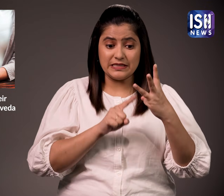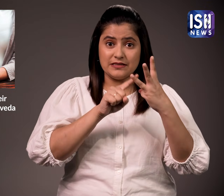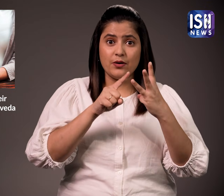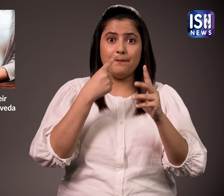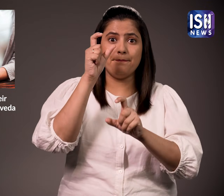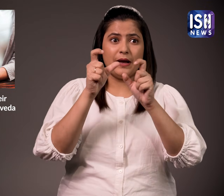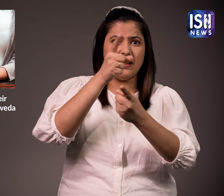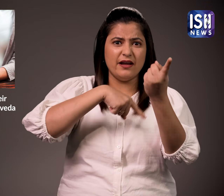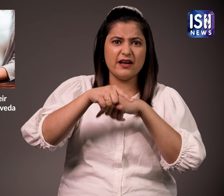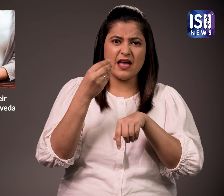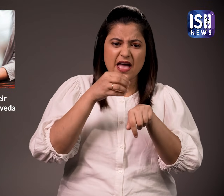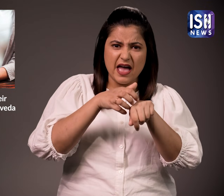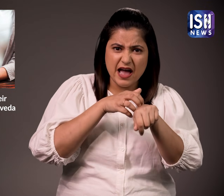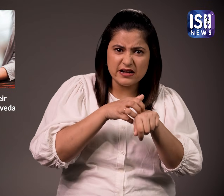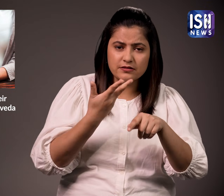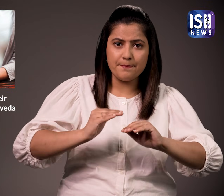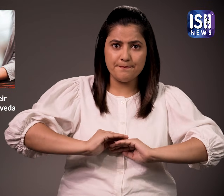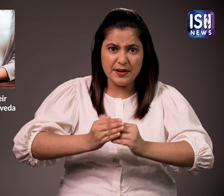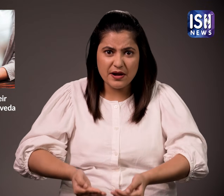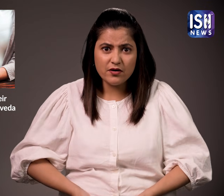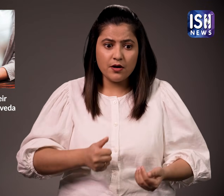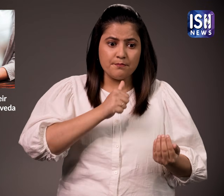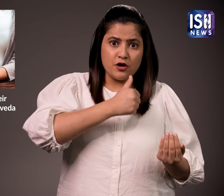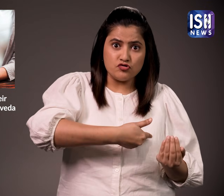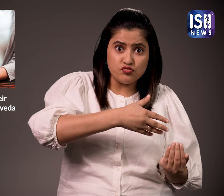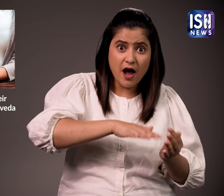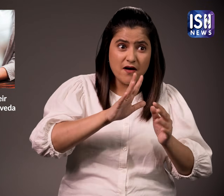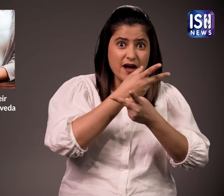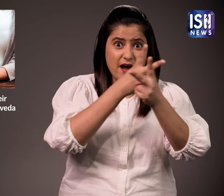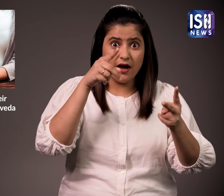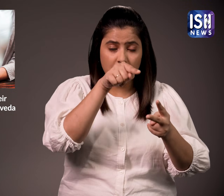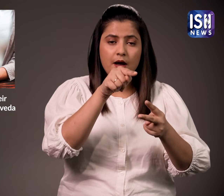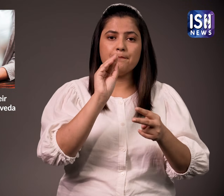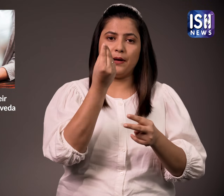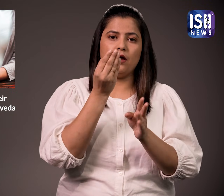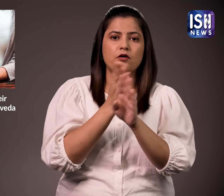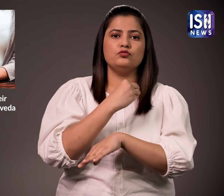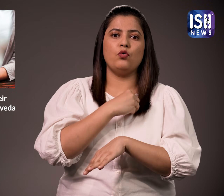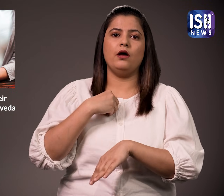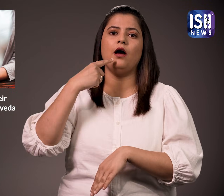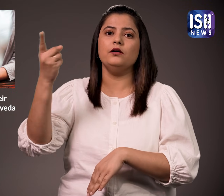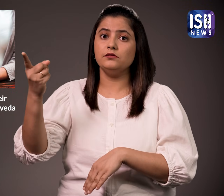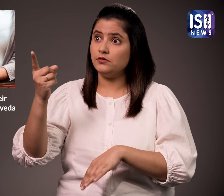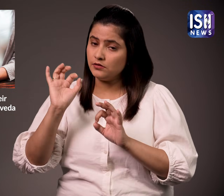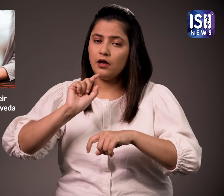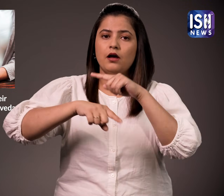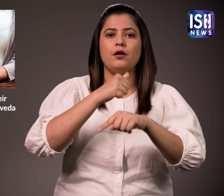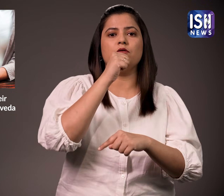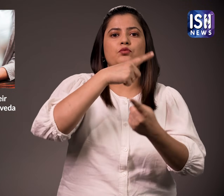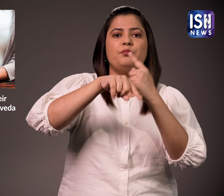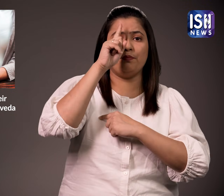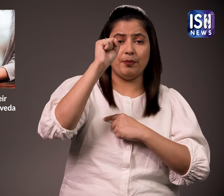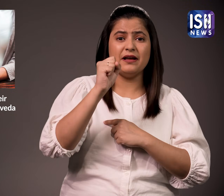People who are allergic and pregnant women must consult the doctor before drinking infused water.